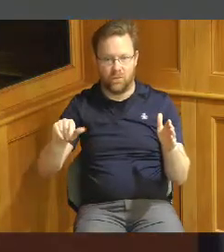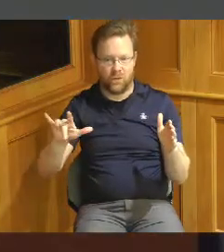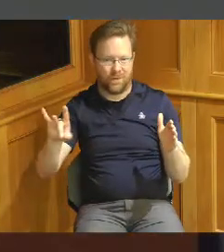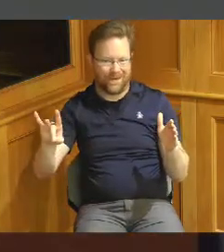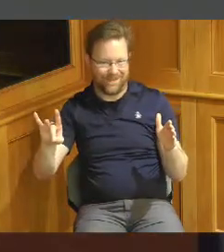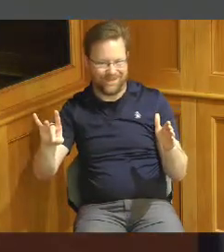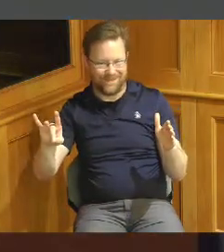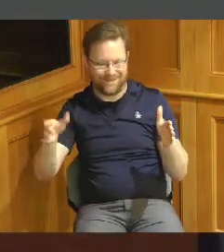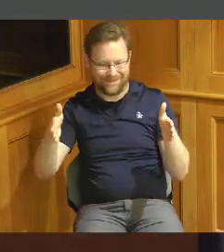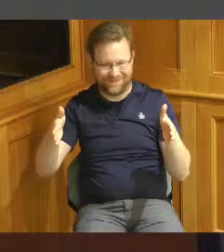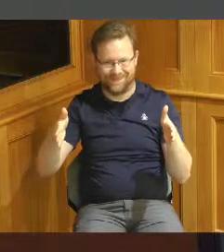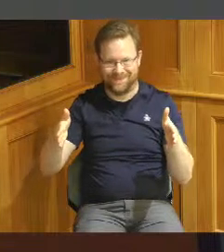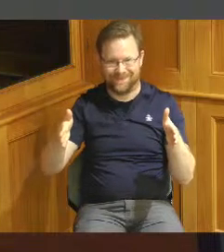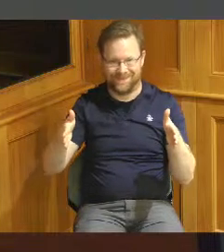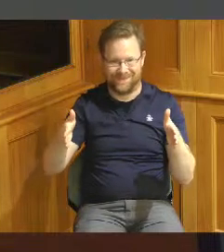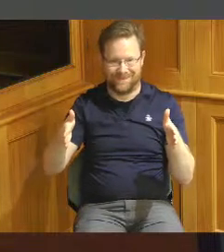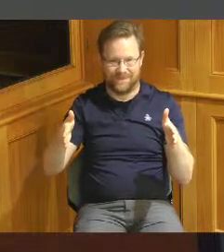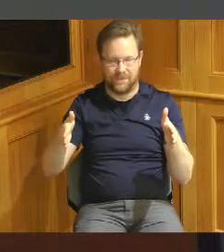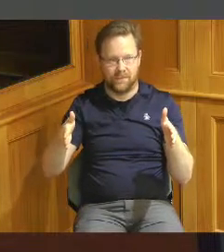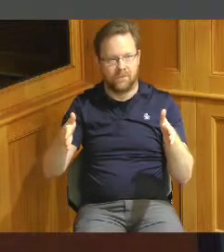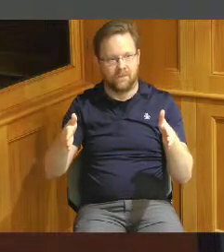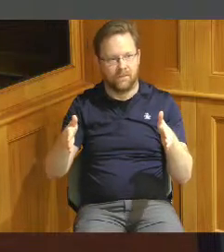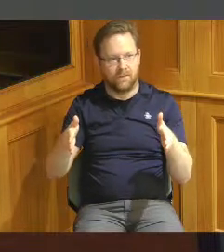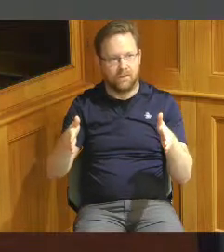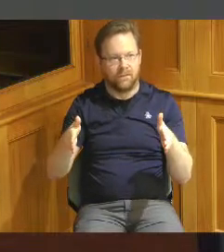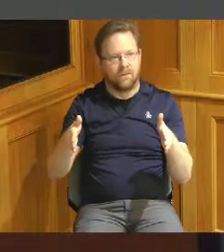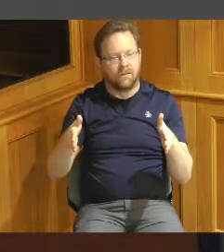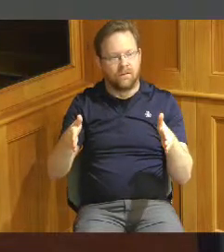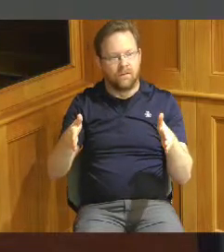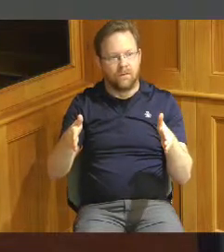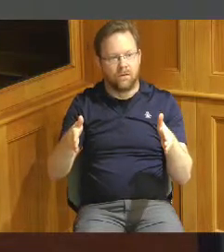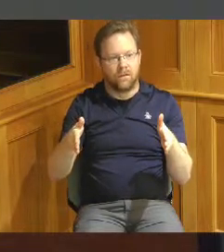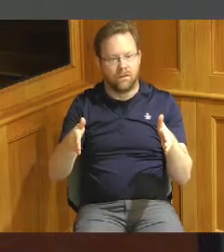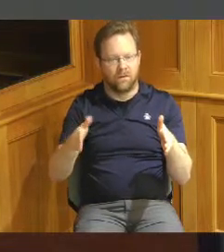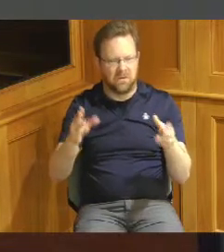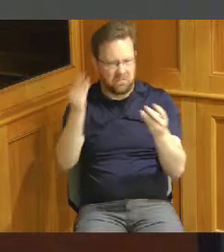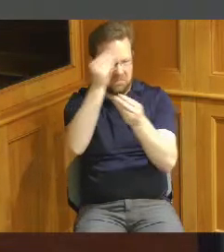you know extend our dollar further because you're bringing down grants so is it is it